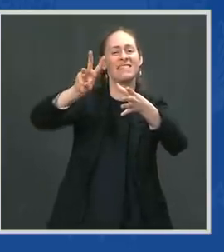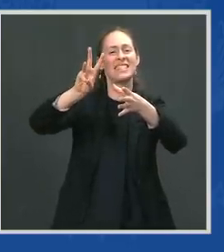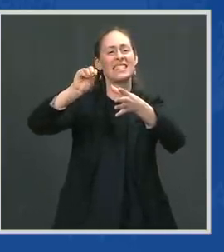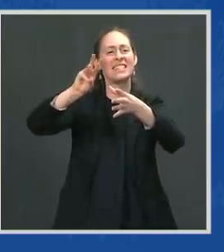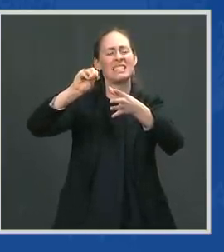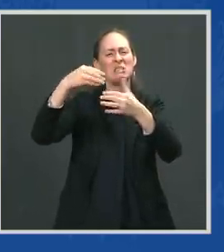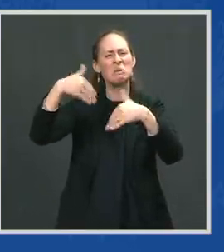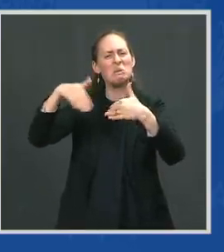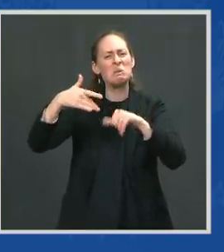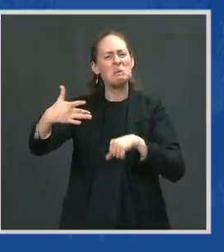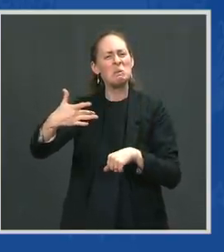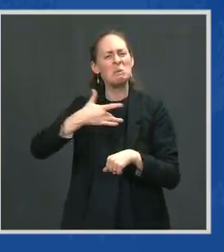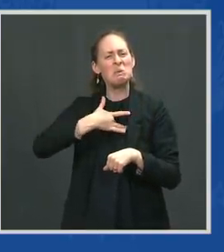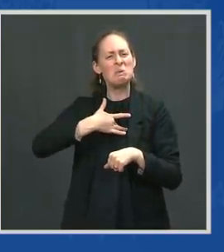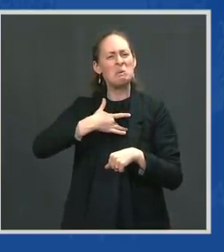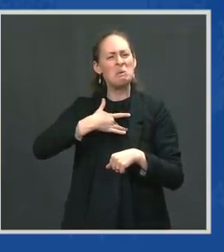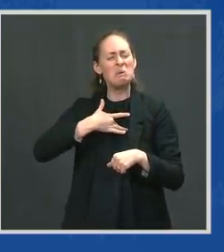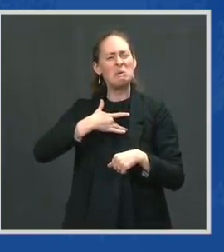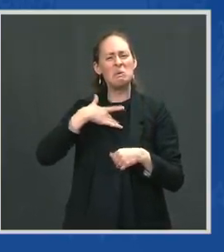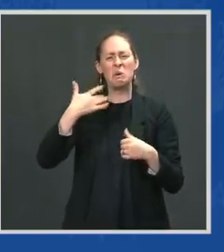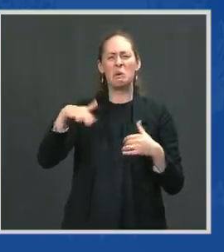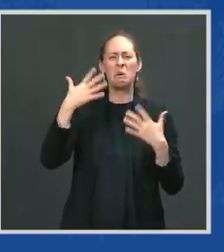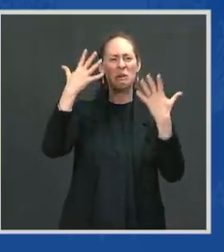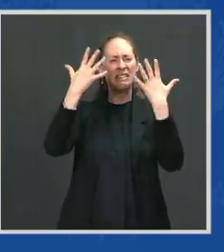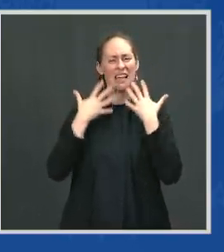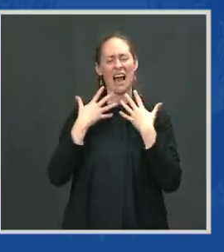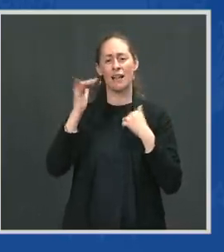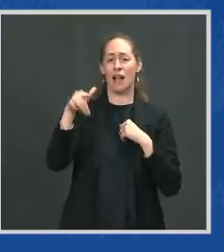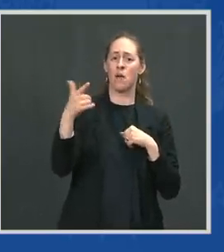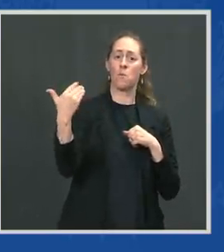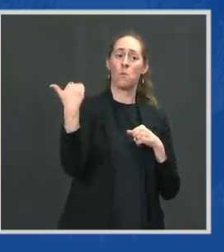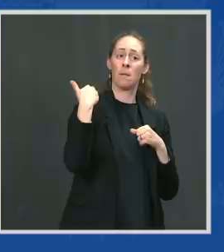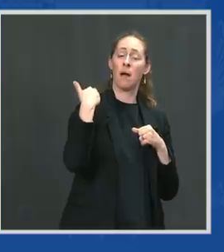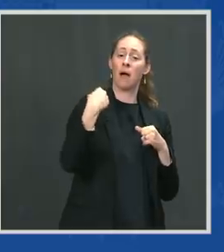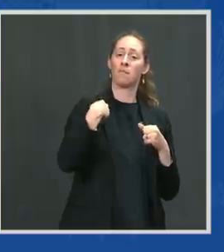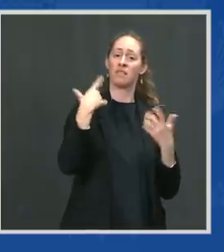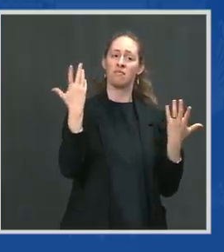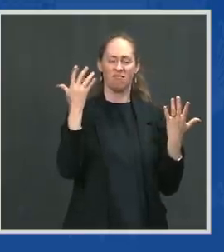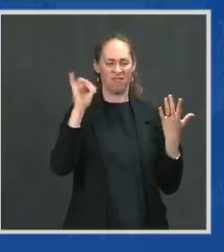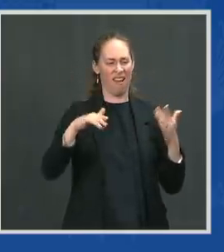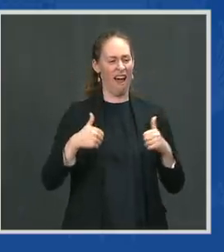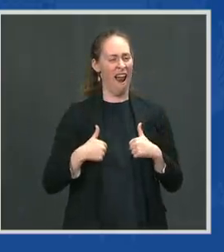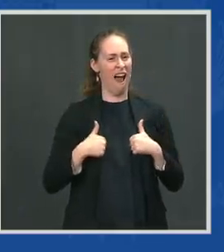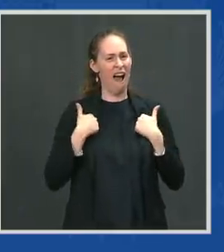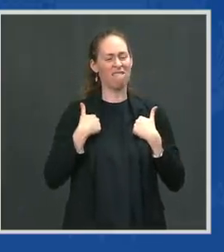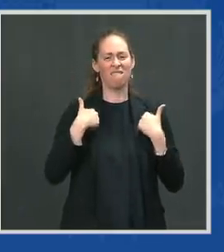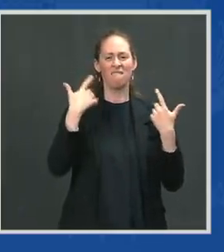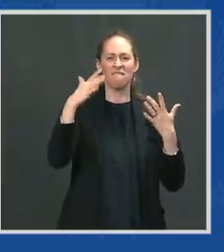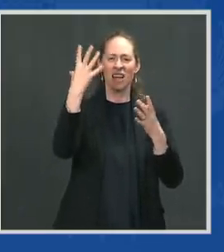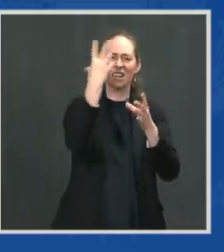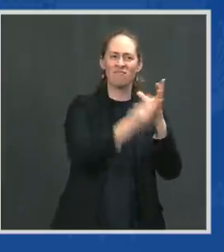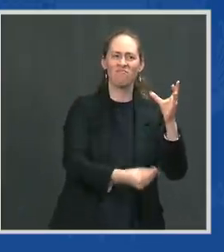It's a visceral reminder of the living cost of war. For the past 12 years, ever since I became